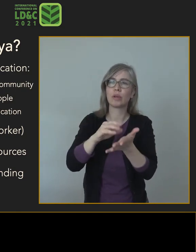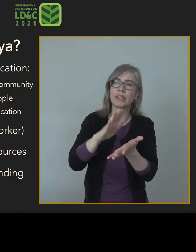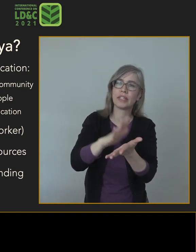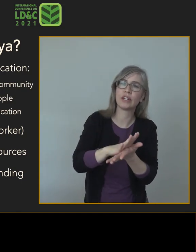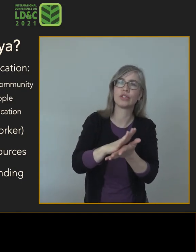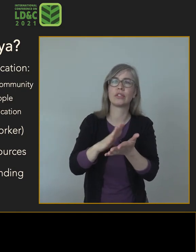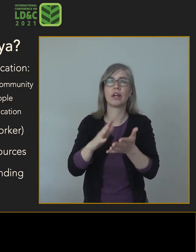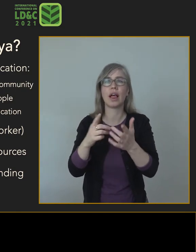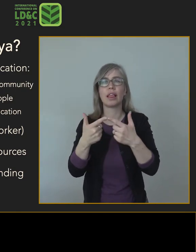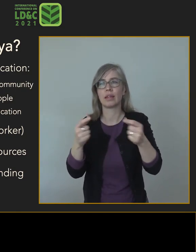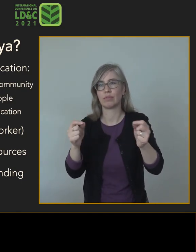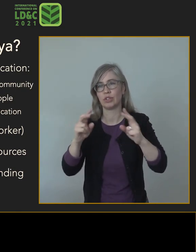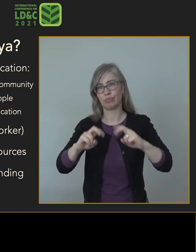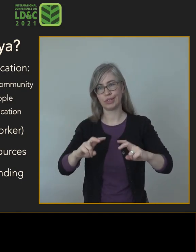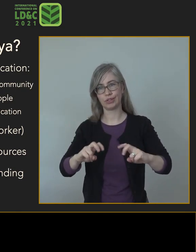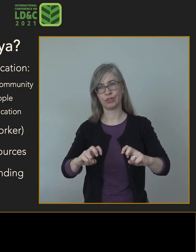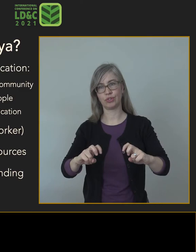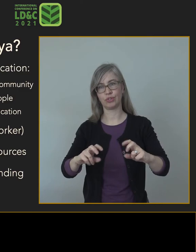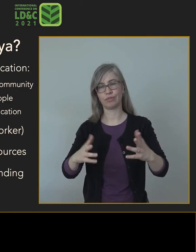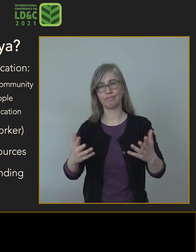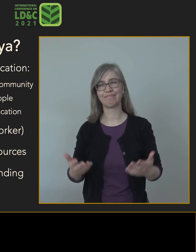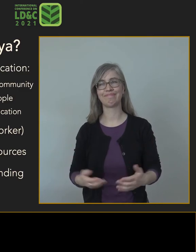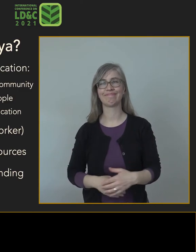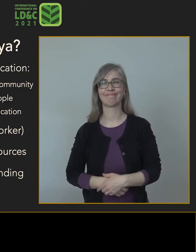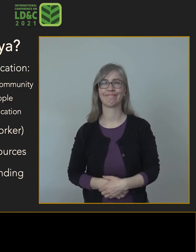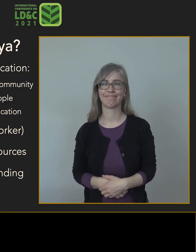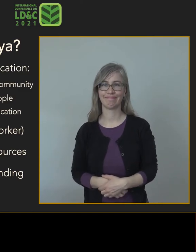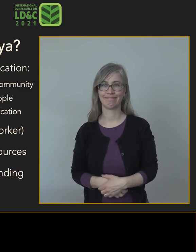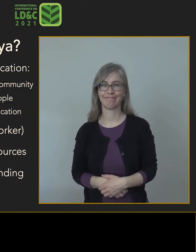...in language documentation and linguistics research.